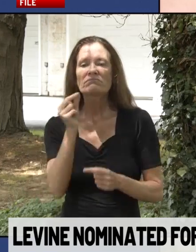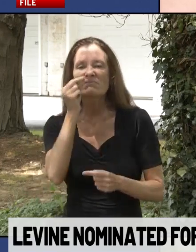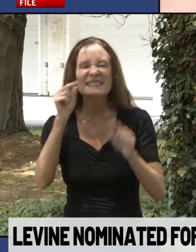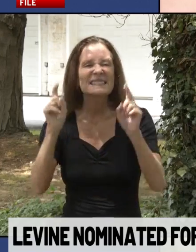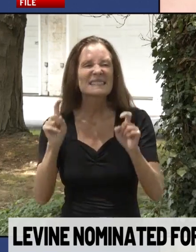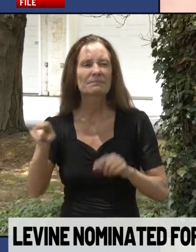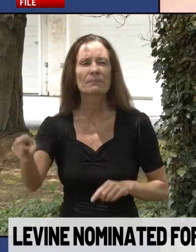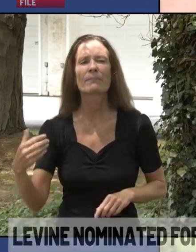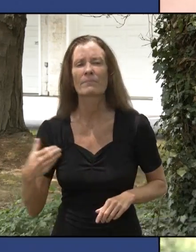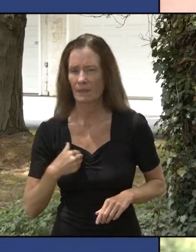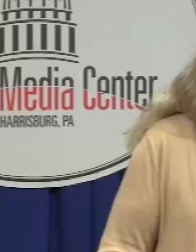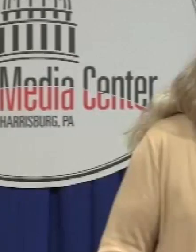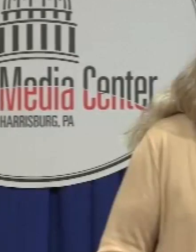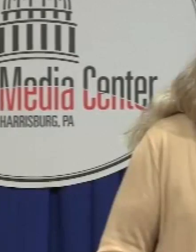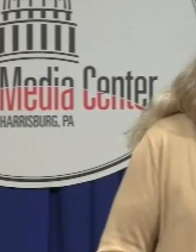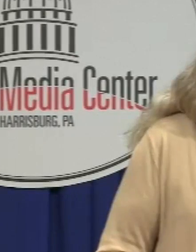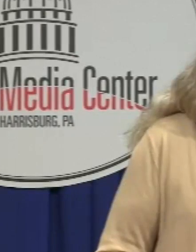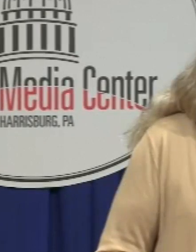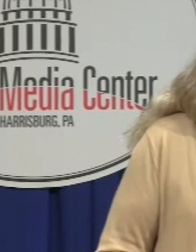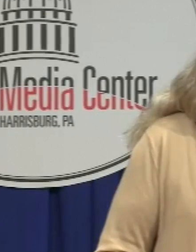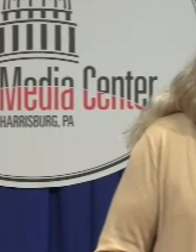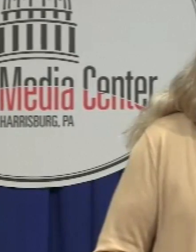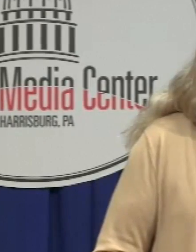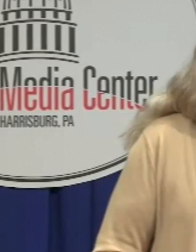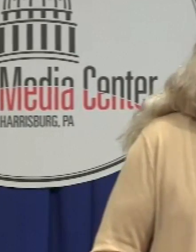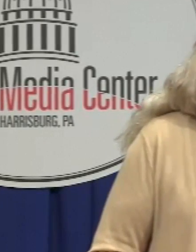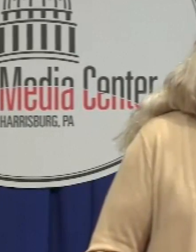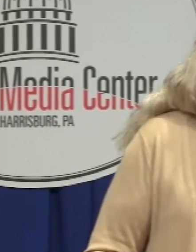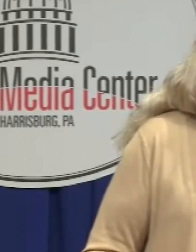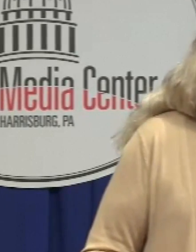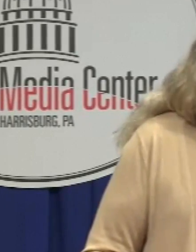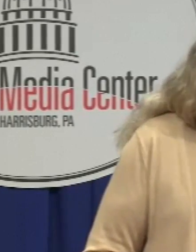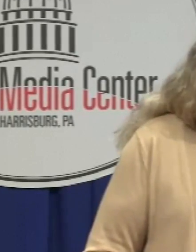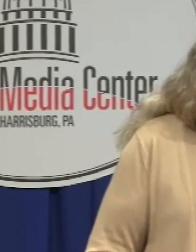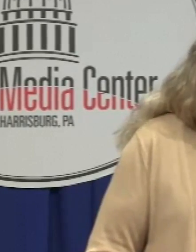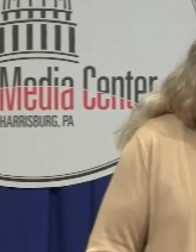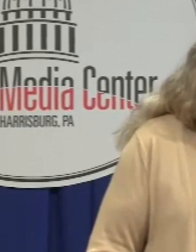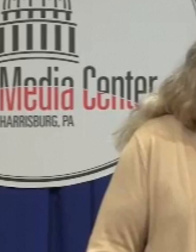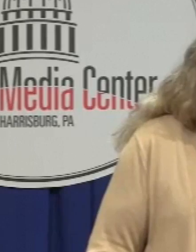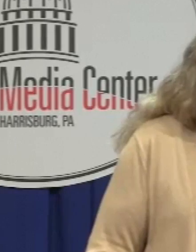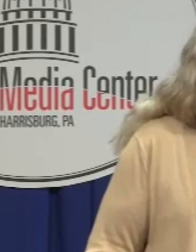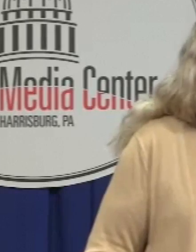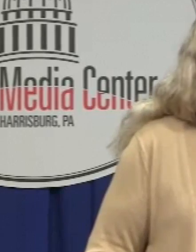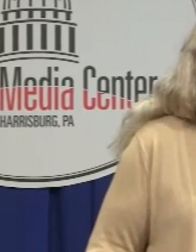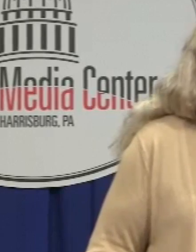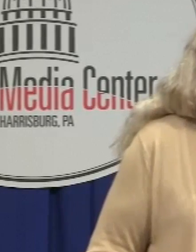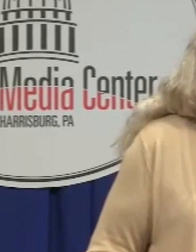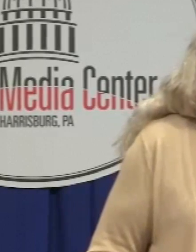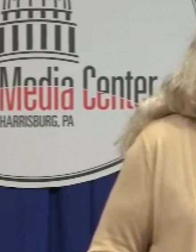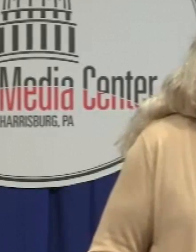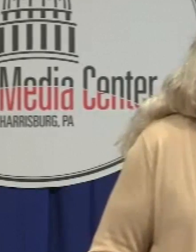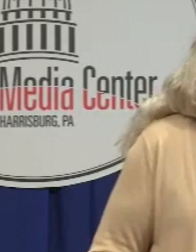SENATE WOULD MAKE HER THE FIRST OPENLY TRANSGENDER FEDERAL OFFICIAL. LEVINE, A PENNSYLVANIA PHYSICIAN